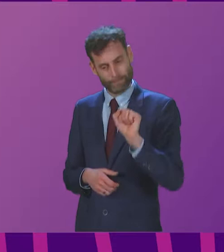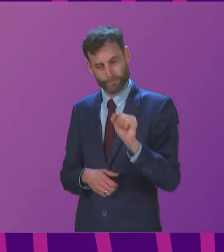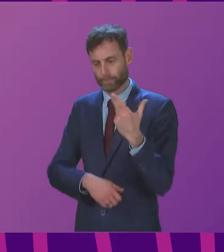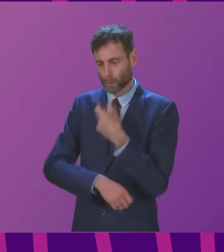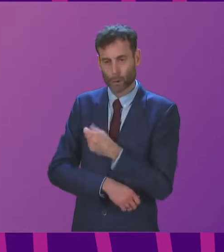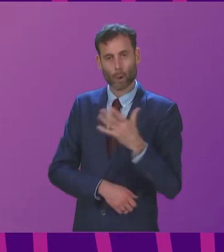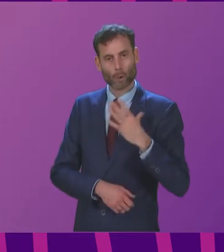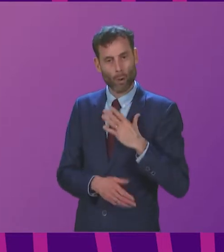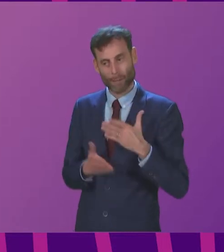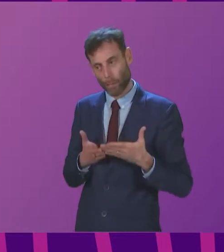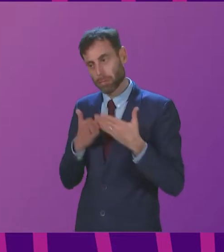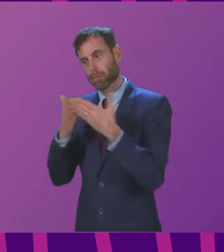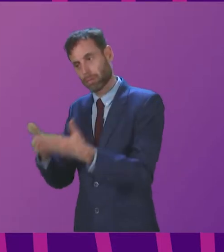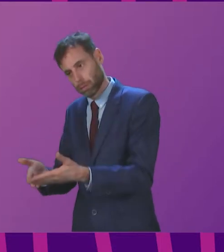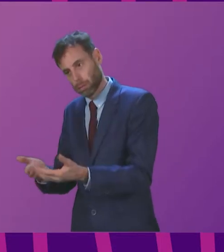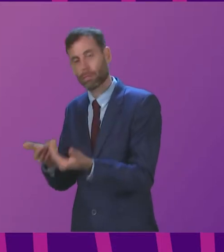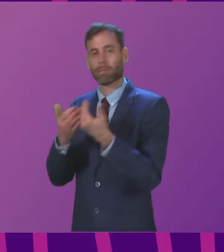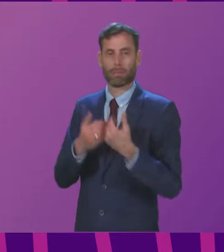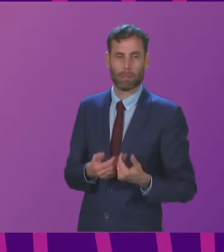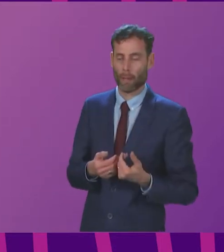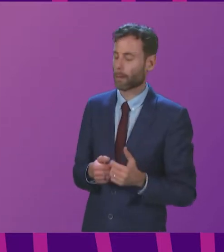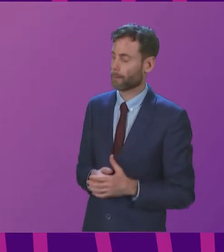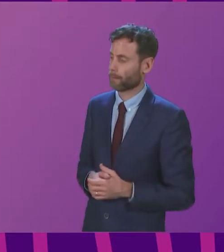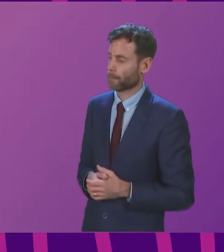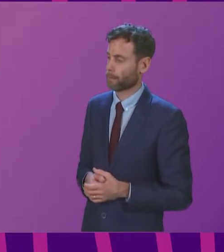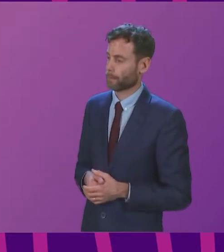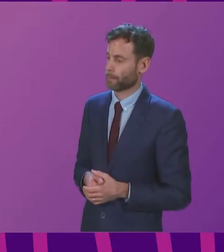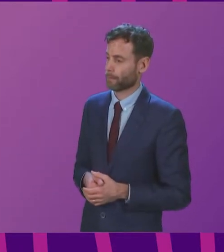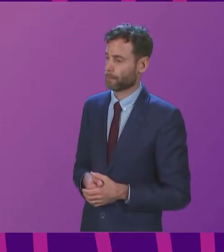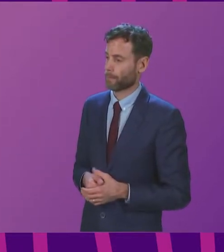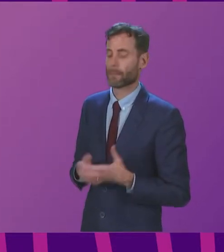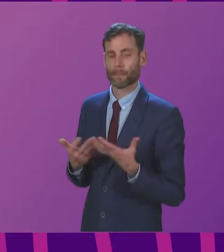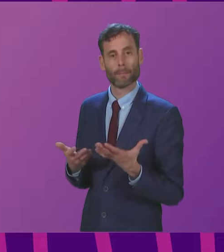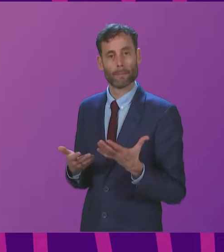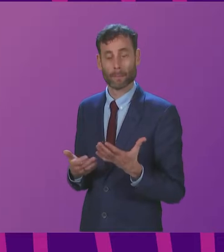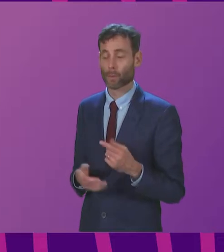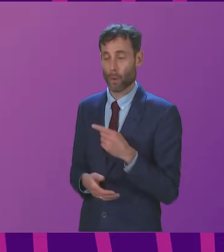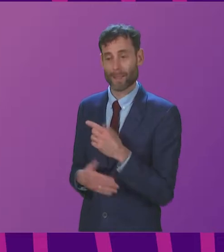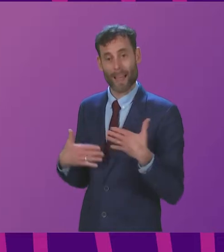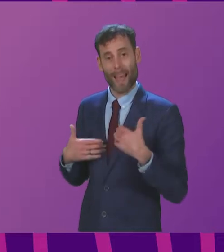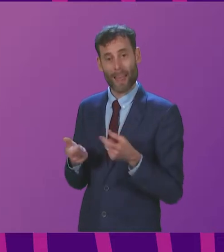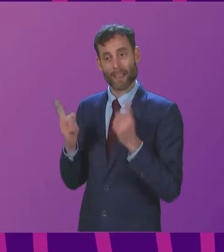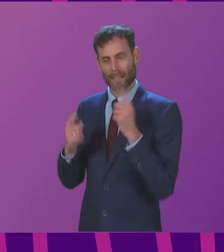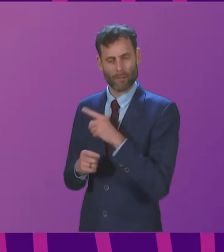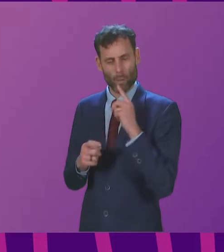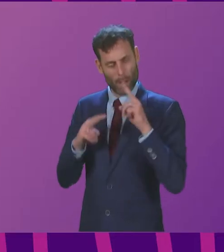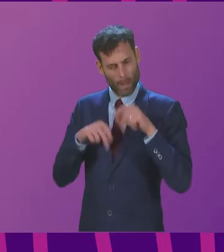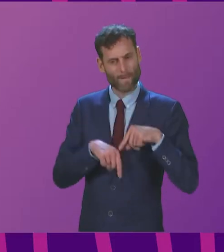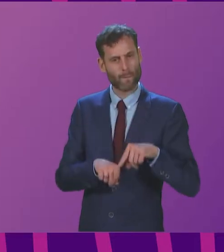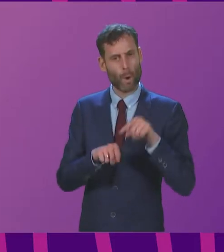additional inconvenience that going off the island would entail. I am sure that the health secretary would be happy to follow up that matter directly with NHS Ayrshire and Arran.